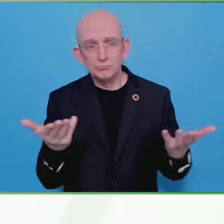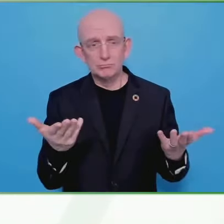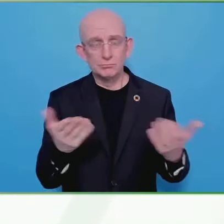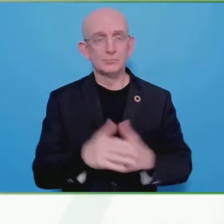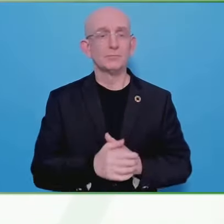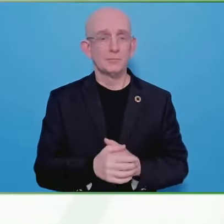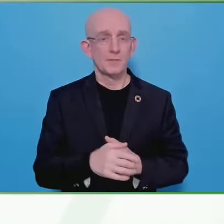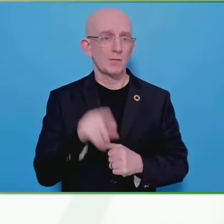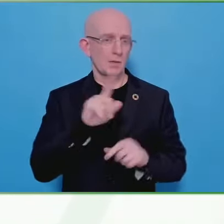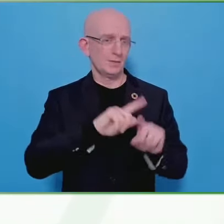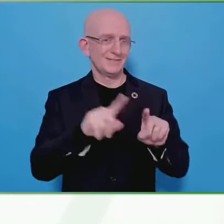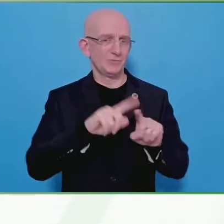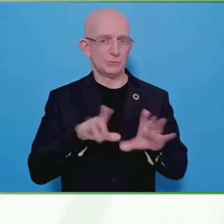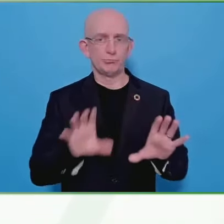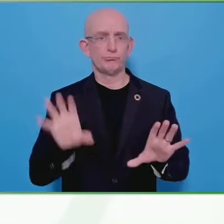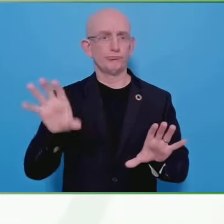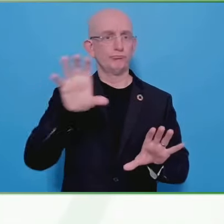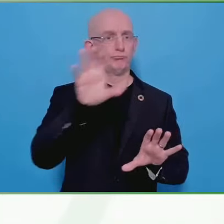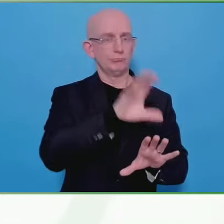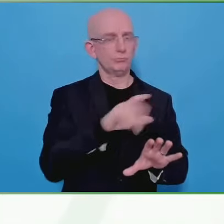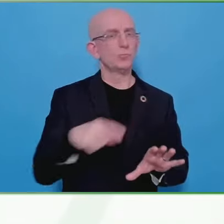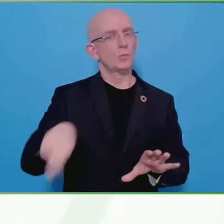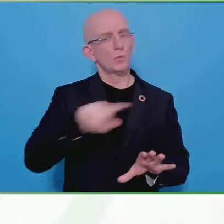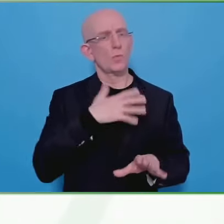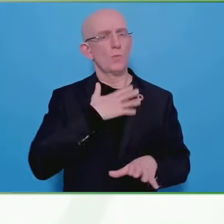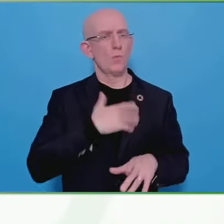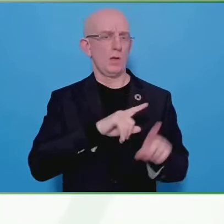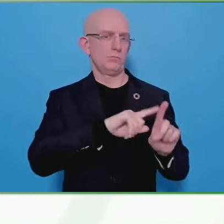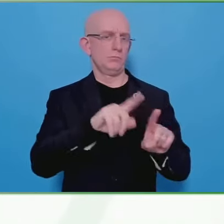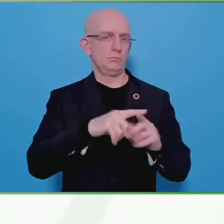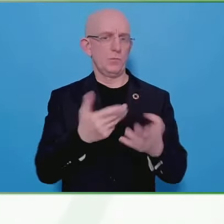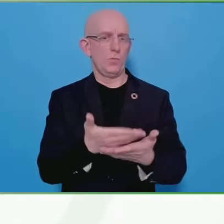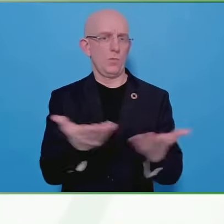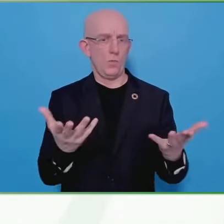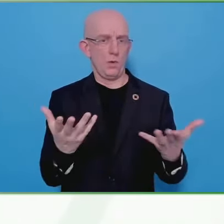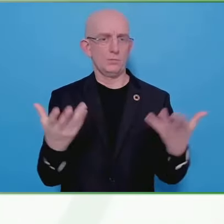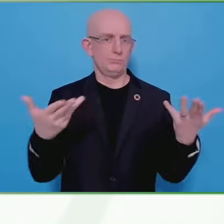Susan and I were both part of an effort in the United States to